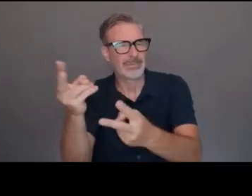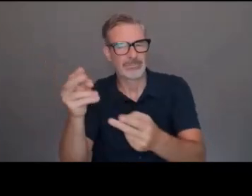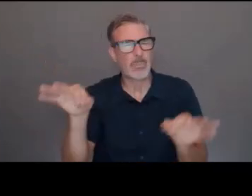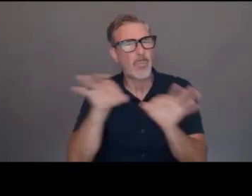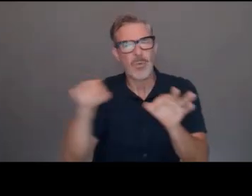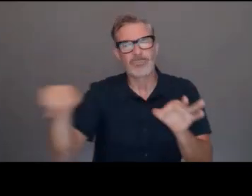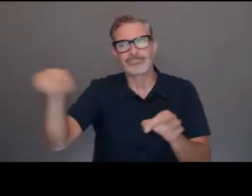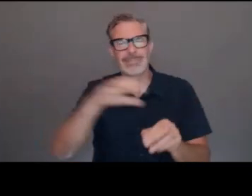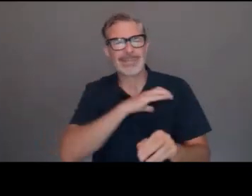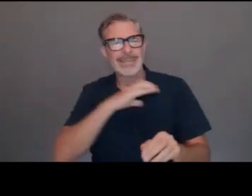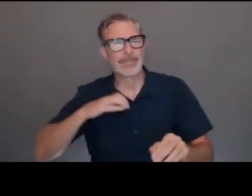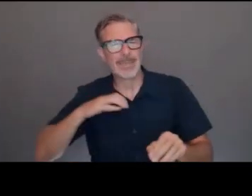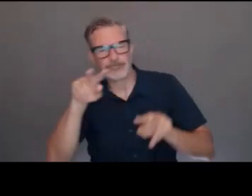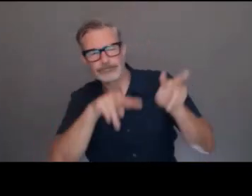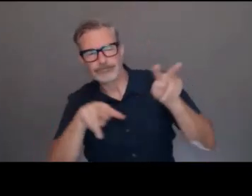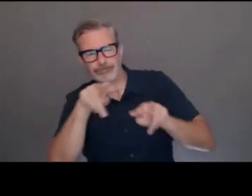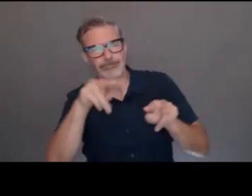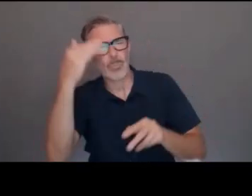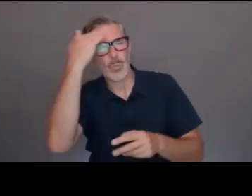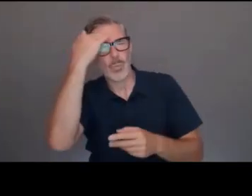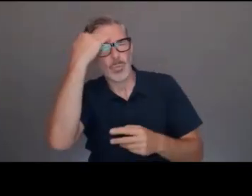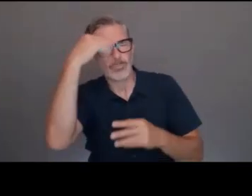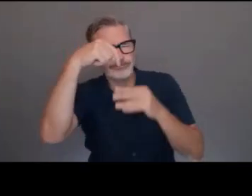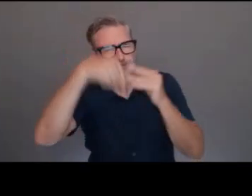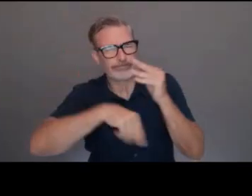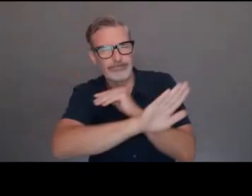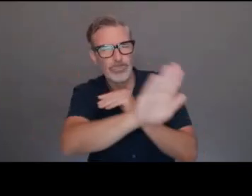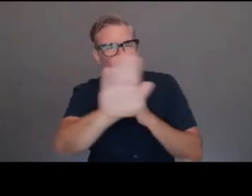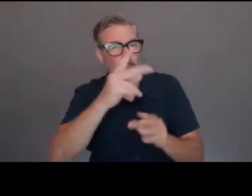We also mention highlighting pertinent audio video segment.